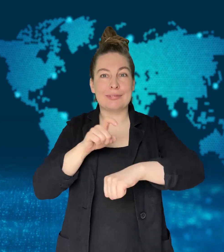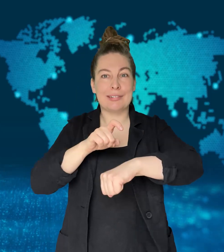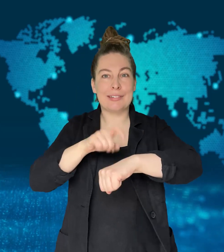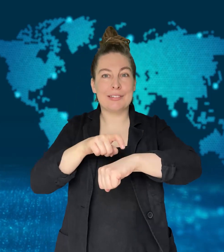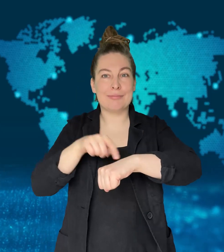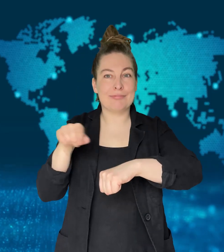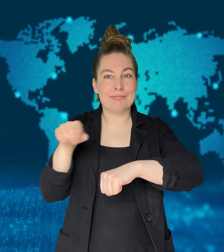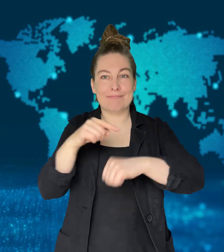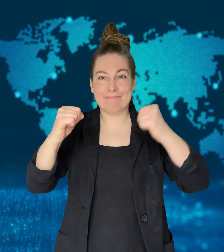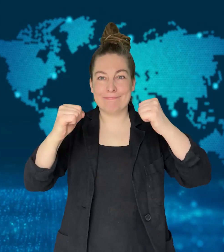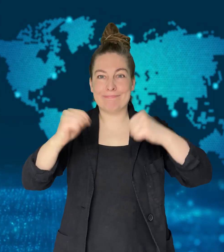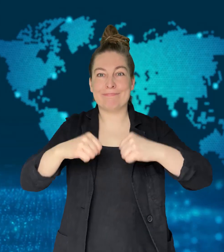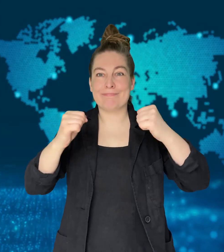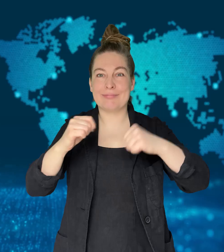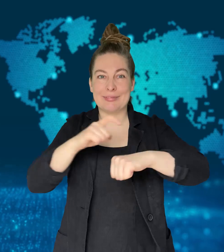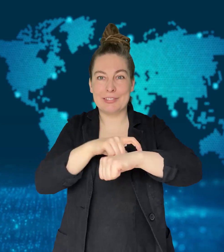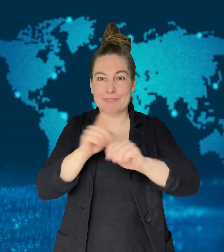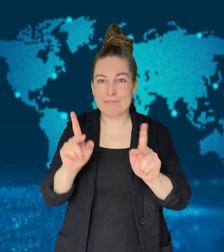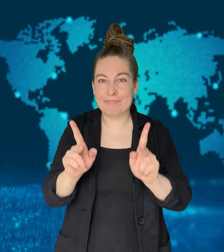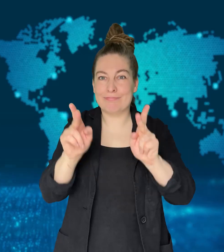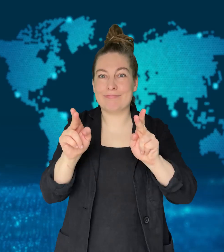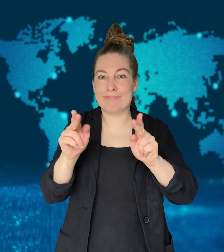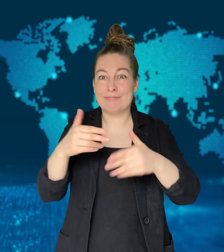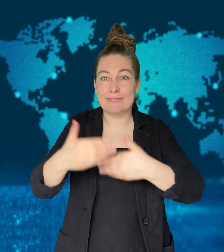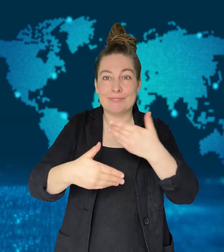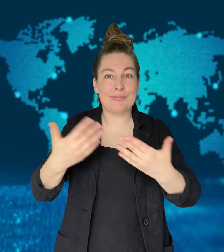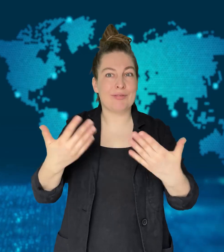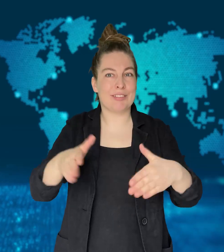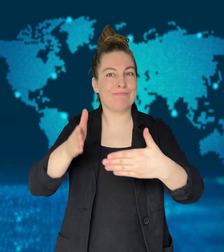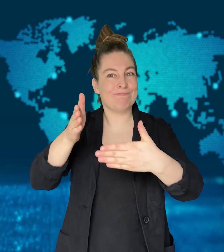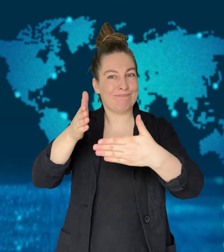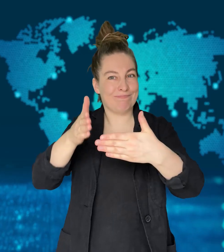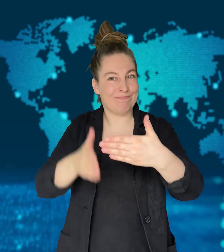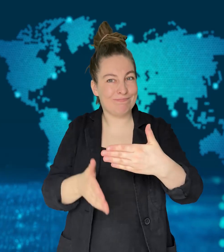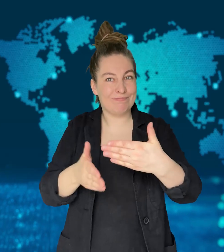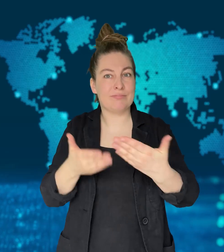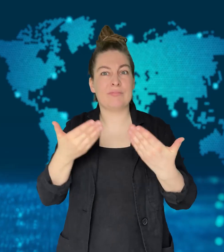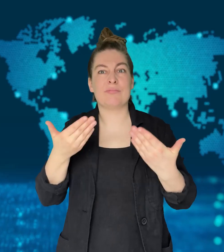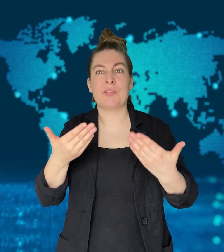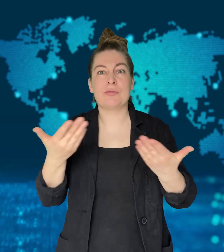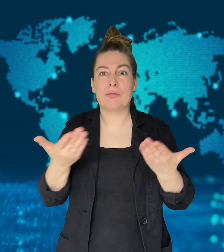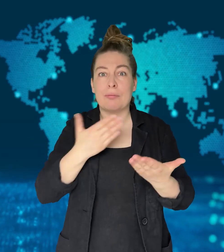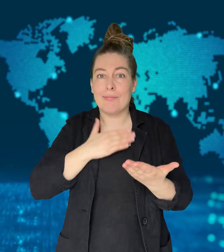There is continued disagreement on